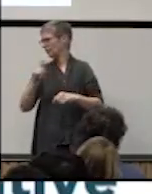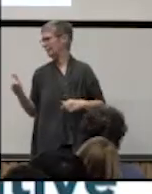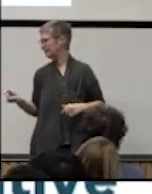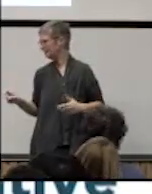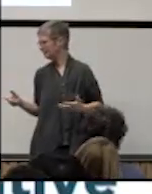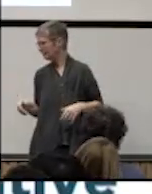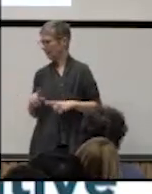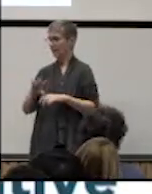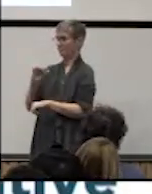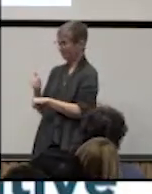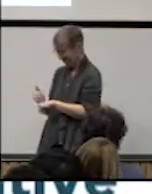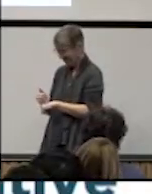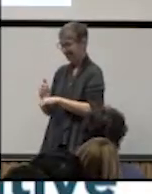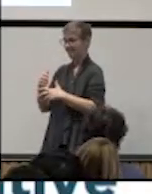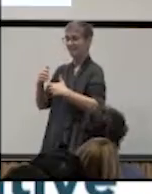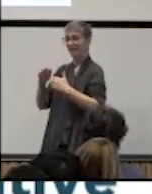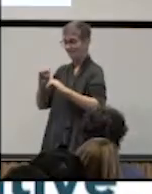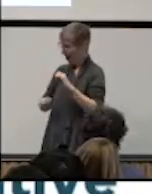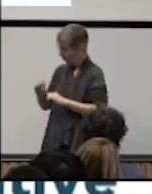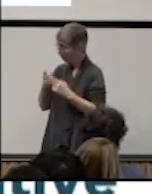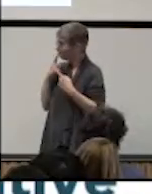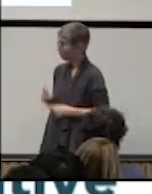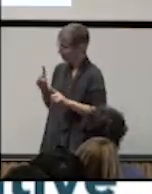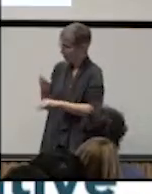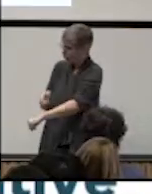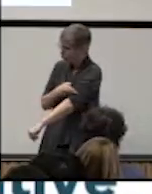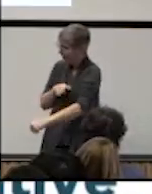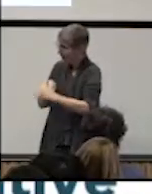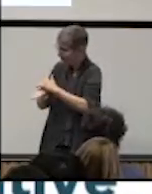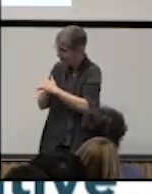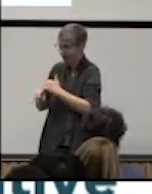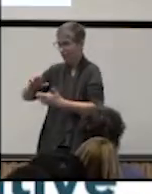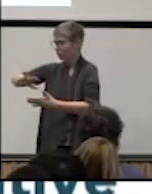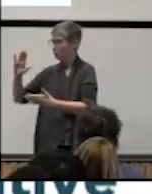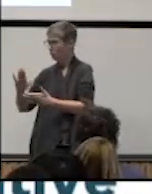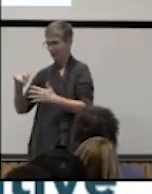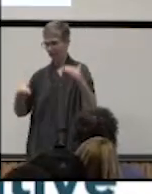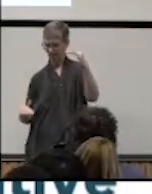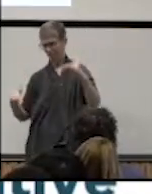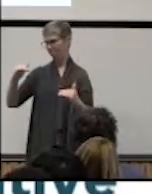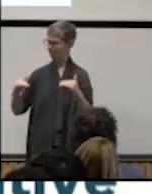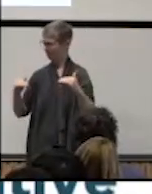implement that, evaluate our effectiveness at improving access and reducing disparities, and figure out